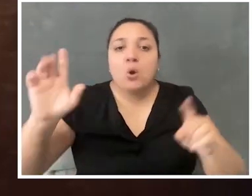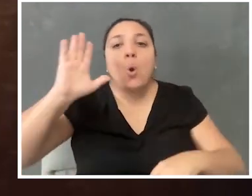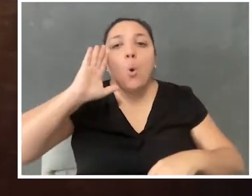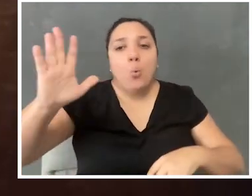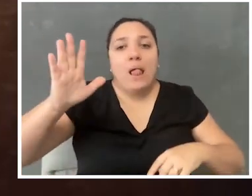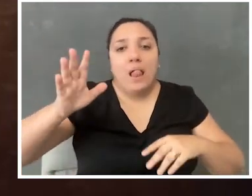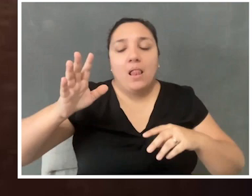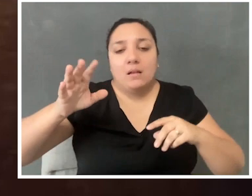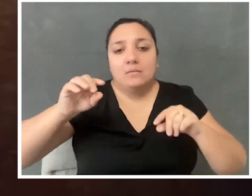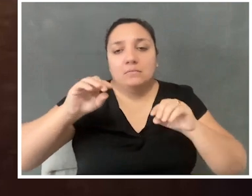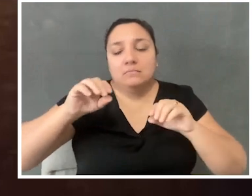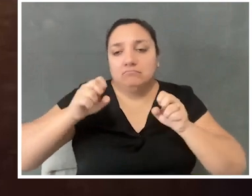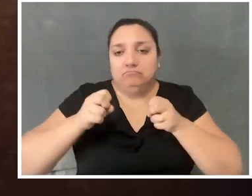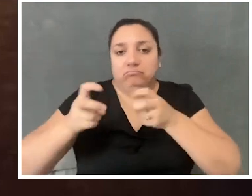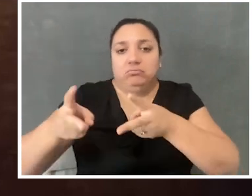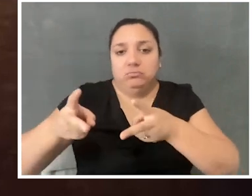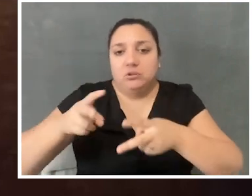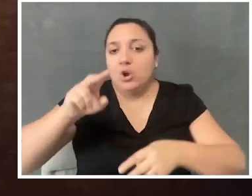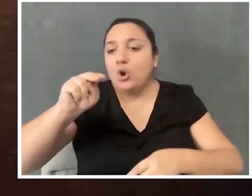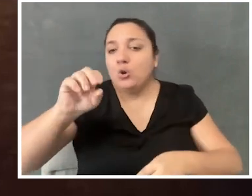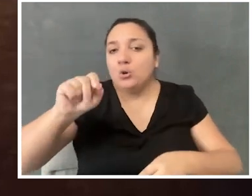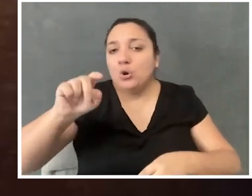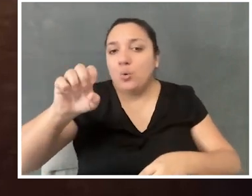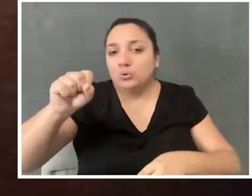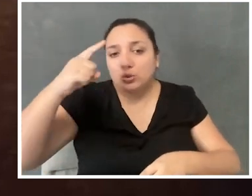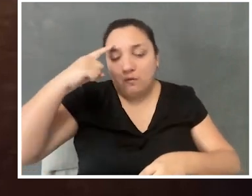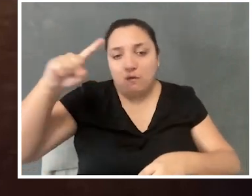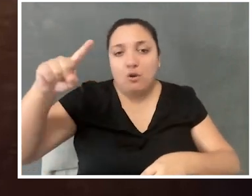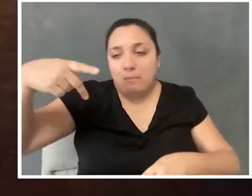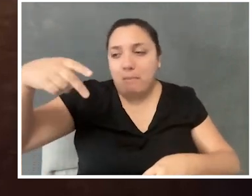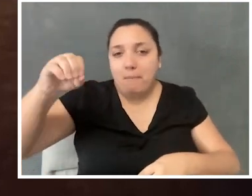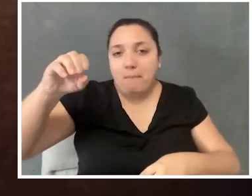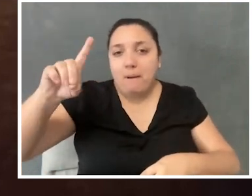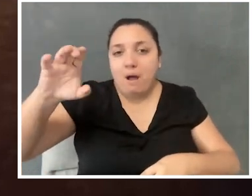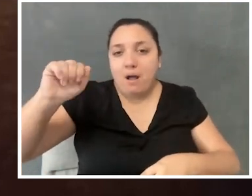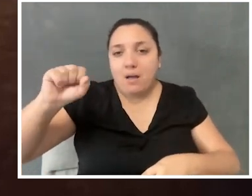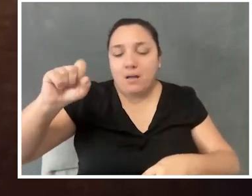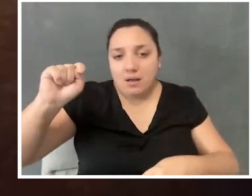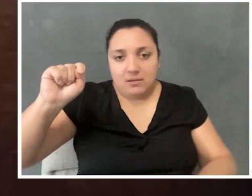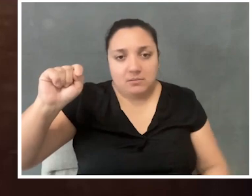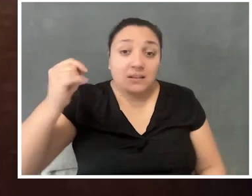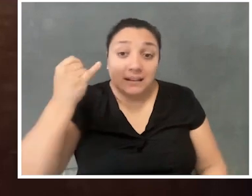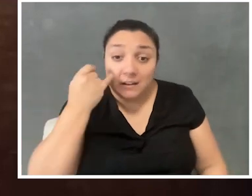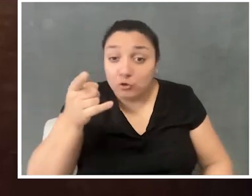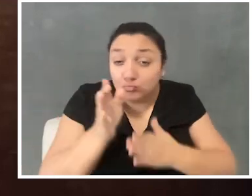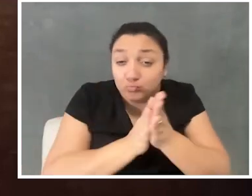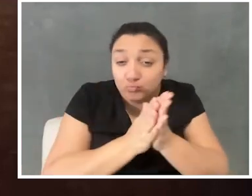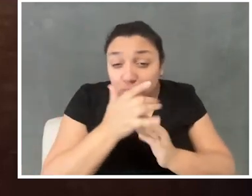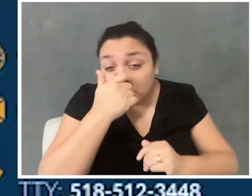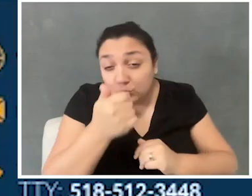so people can take a look and see the work on that, because it really is extraordinary work. So thank you for talking about those, Tim.